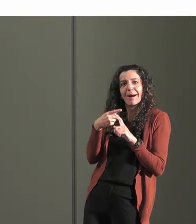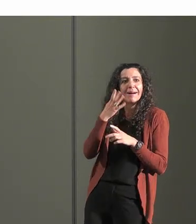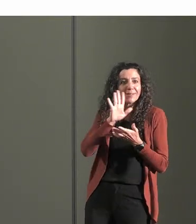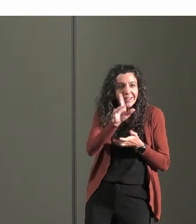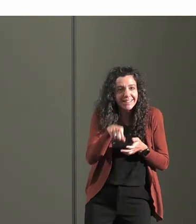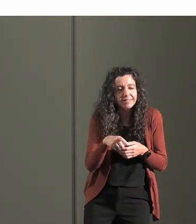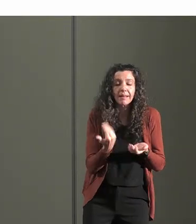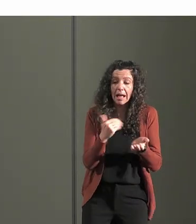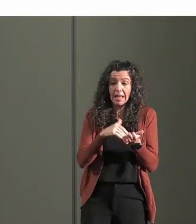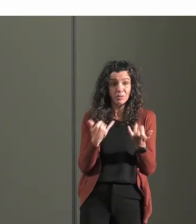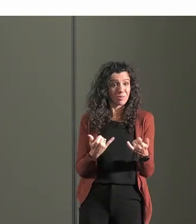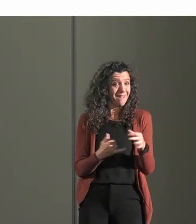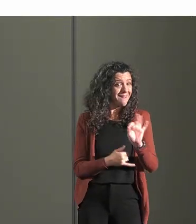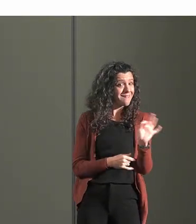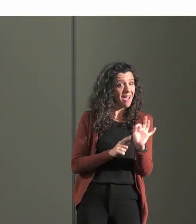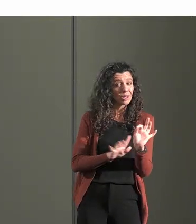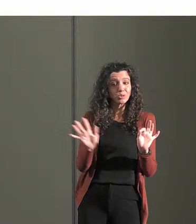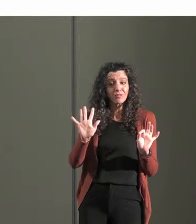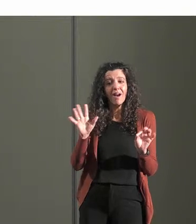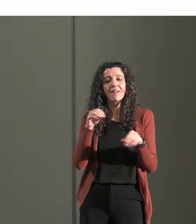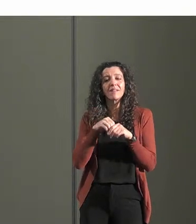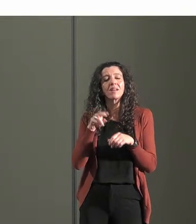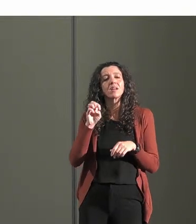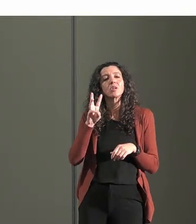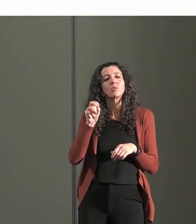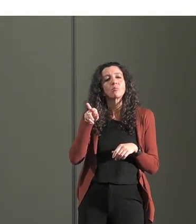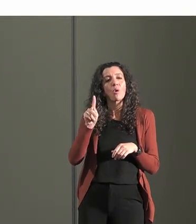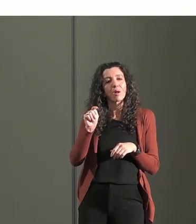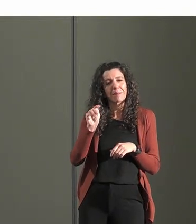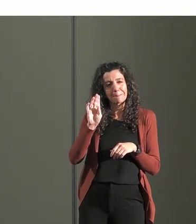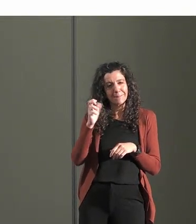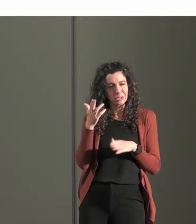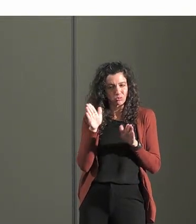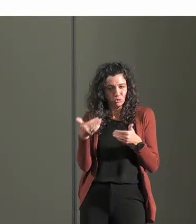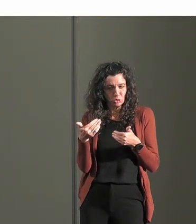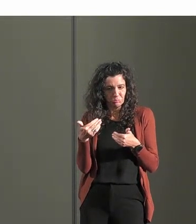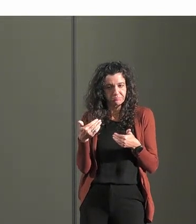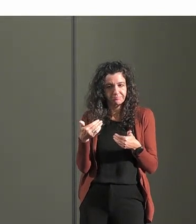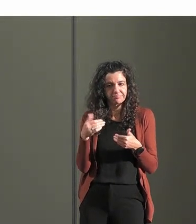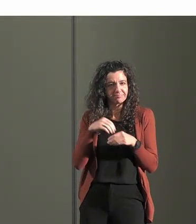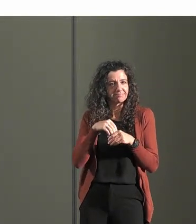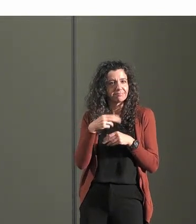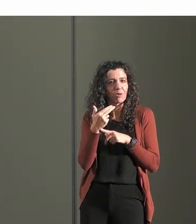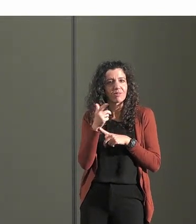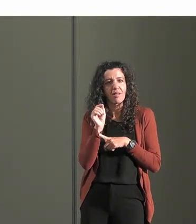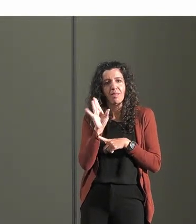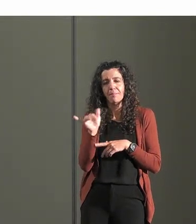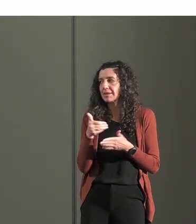Google to know. . And again that is 9-5 today in the Newport Beach room